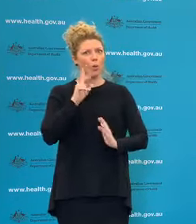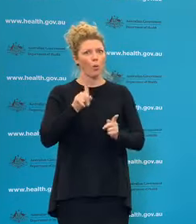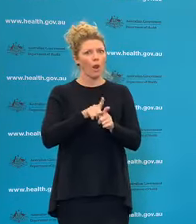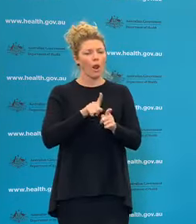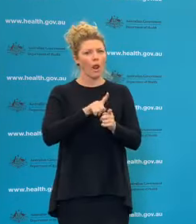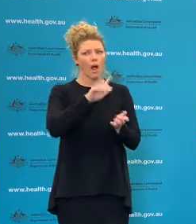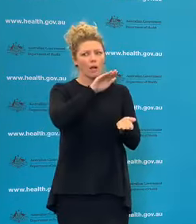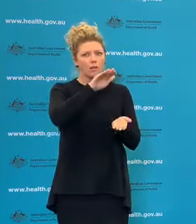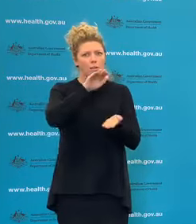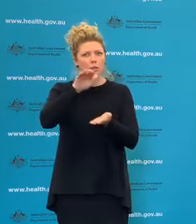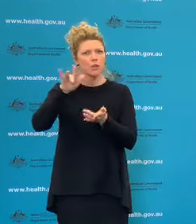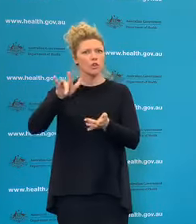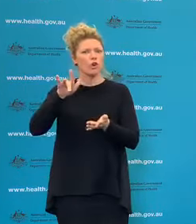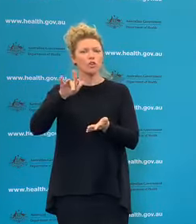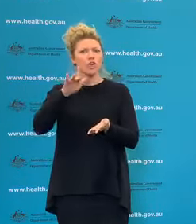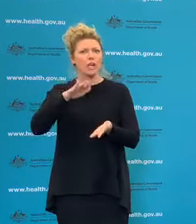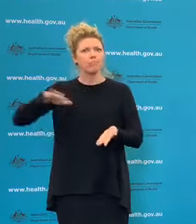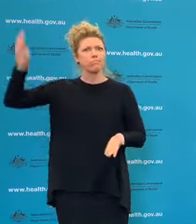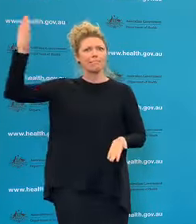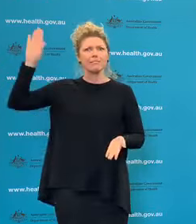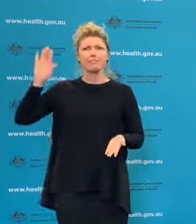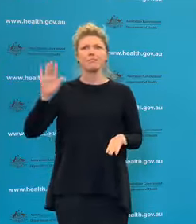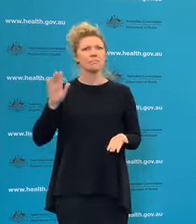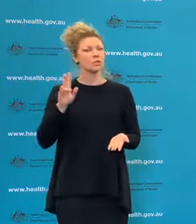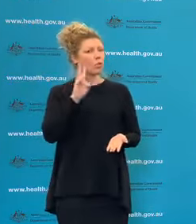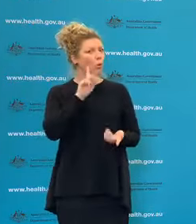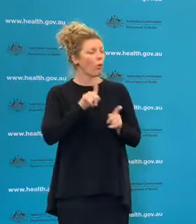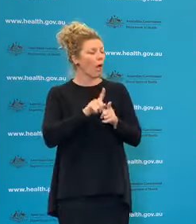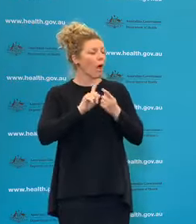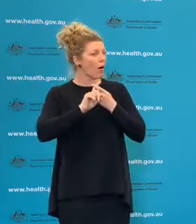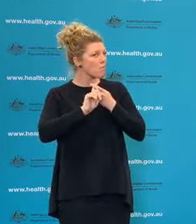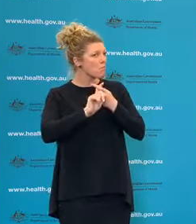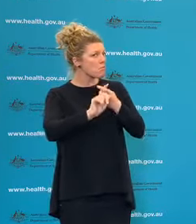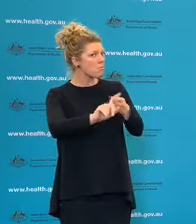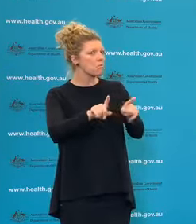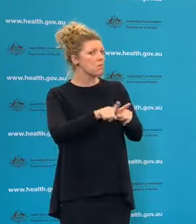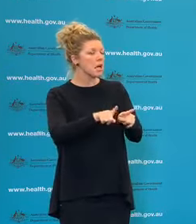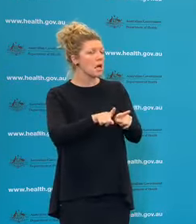hospital system, we want to maintain and sustain that across the country and so